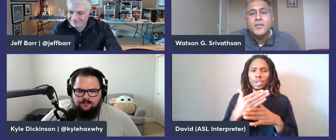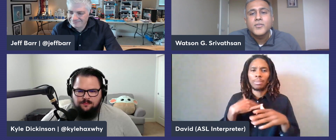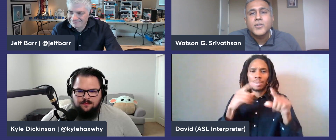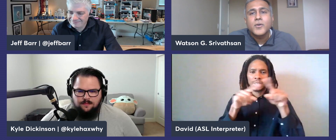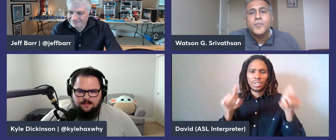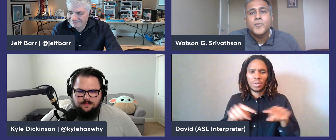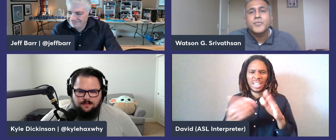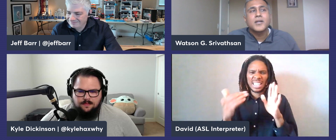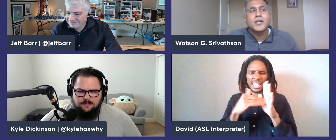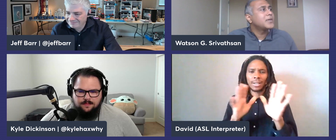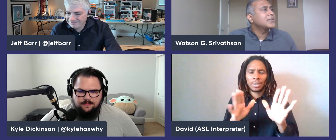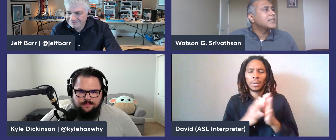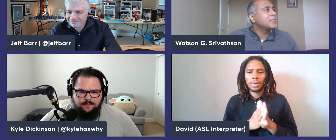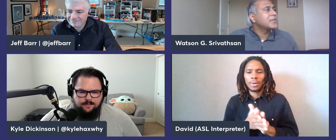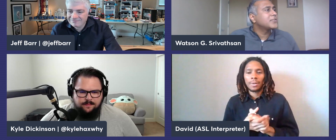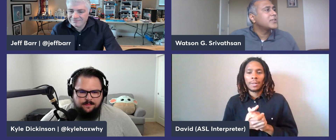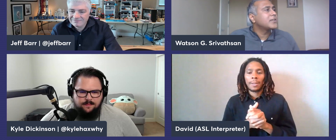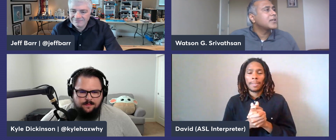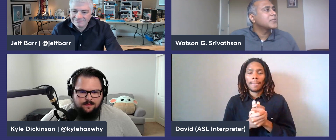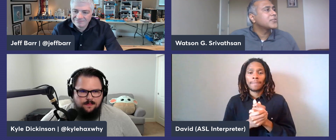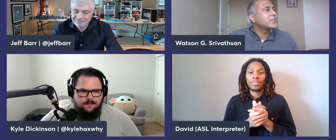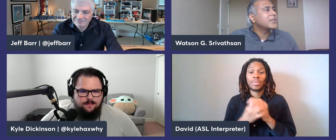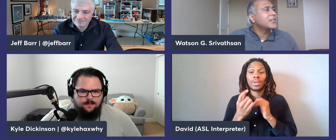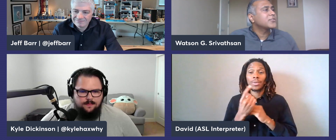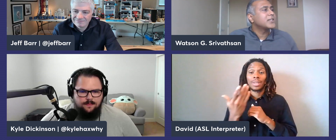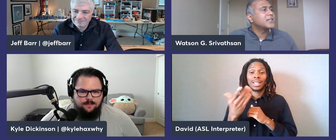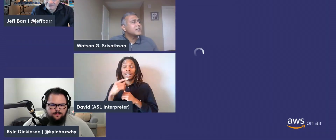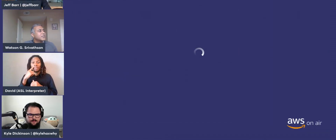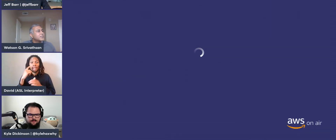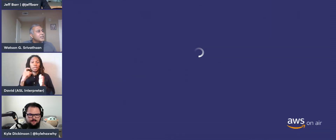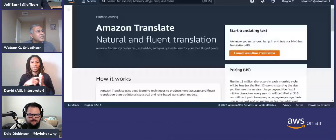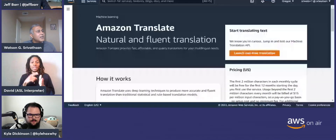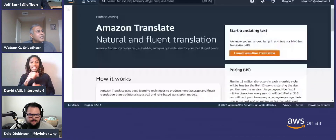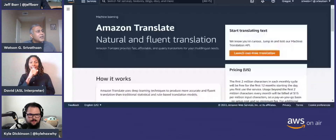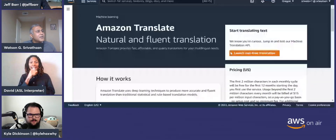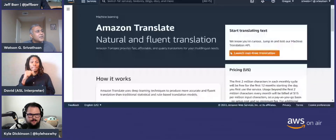So, one thing you might see in Amazon Translate is so far,